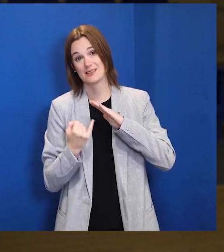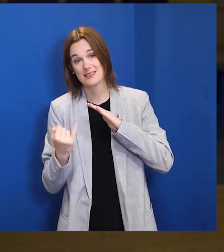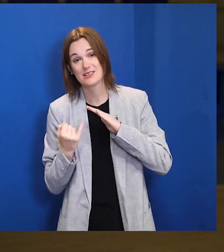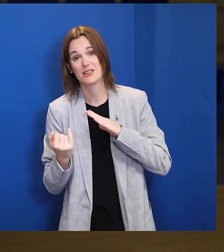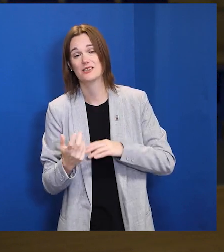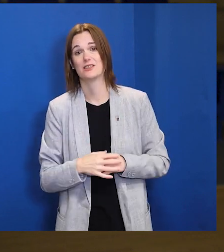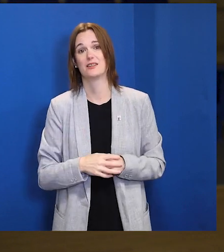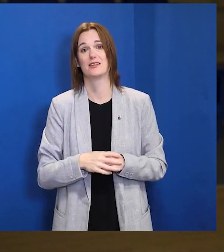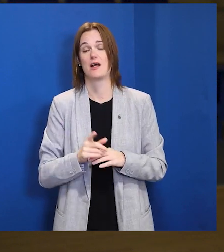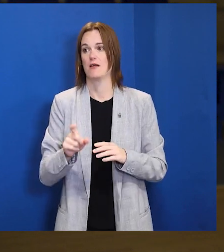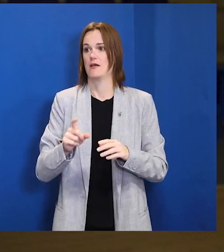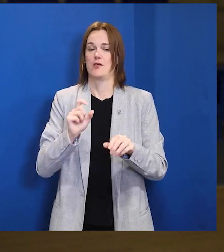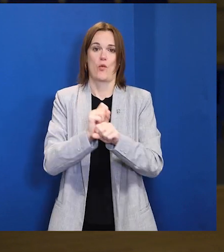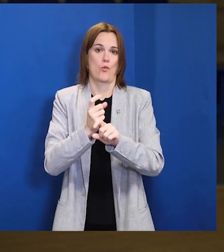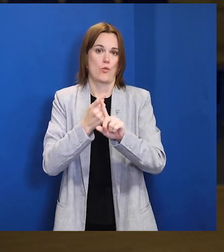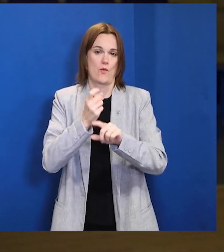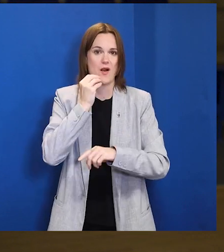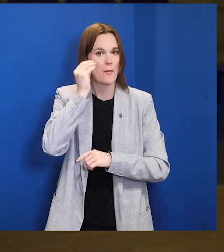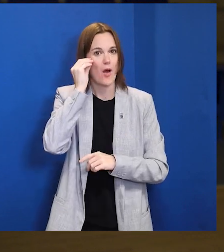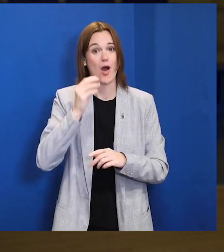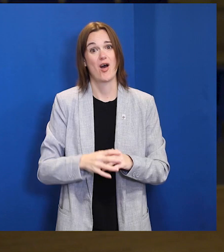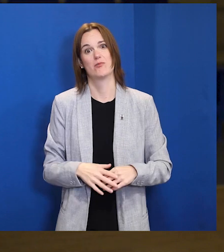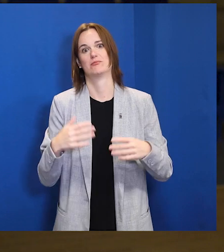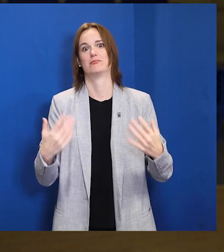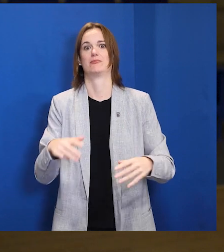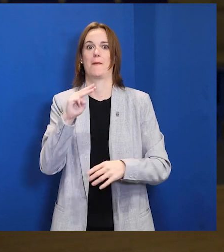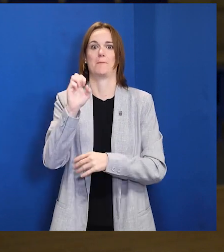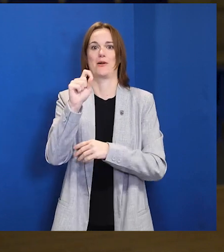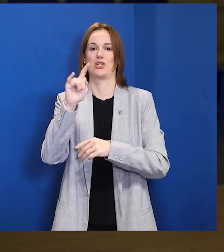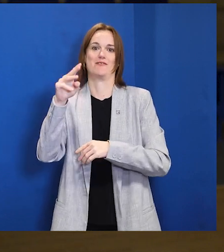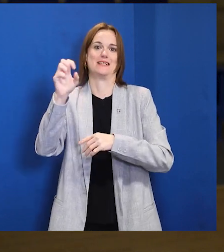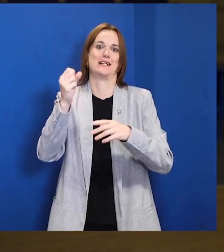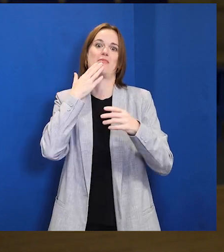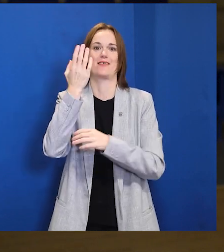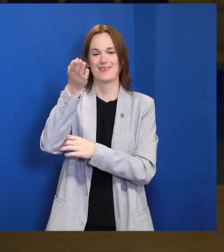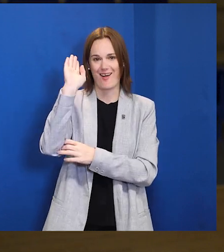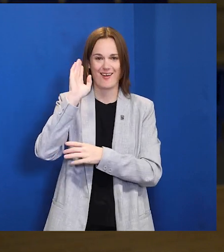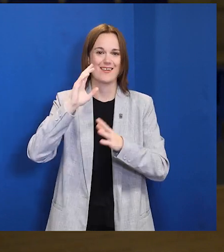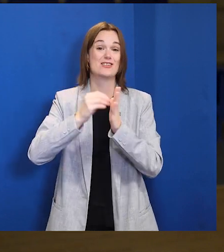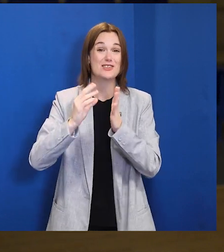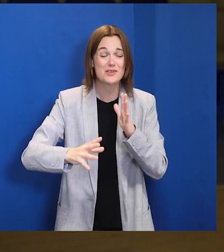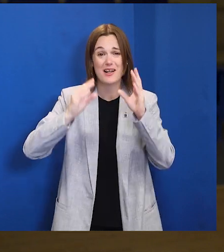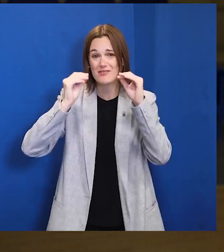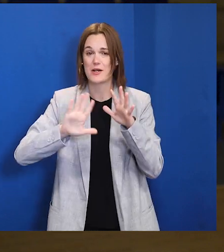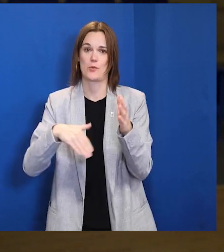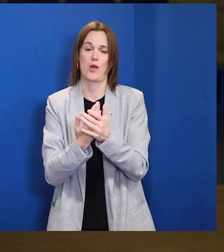What a year that was. The isolation, having to do school work from home... Thank God for teams!